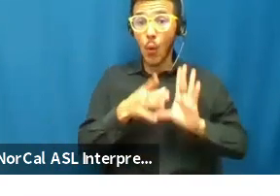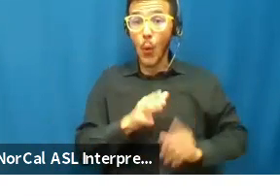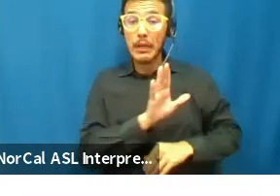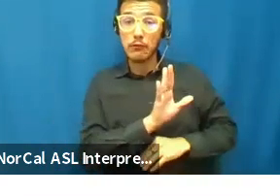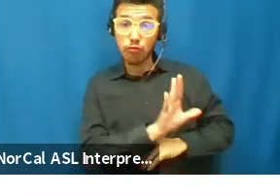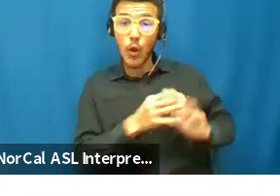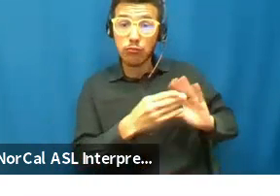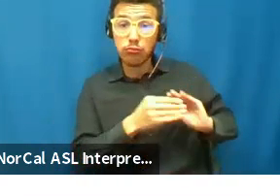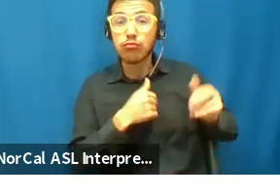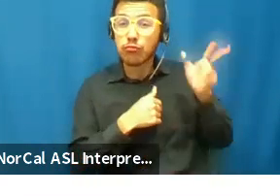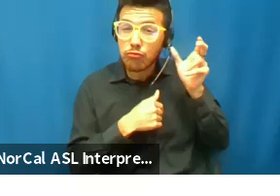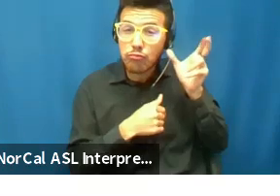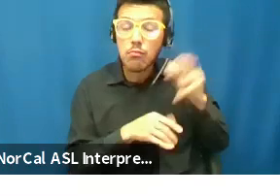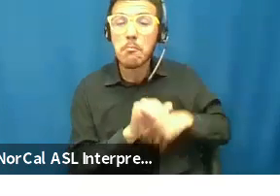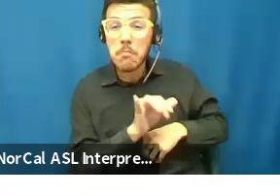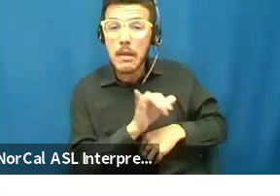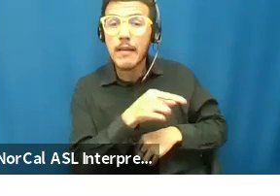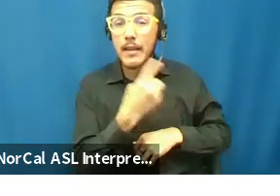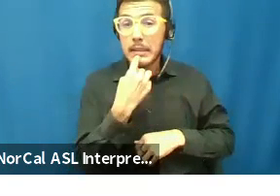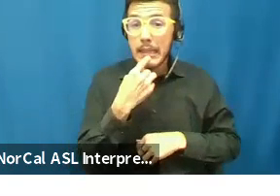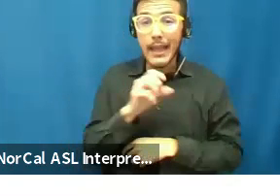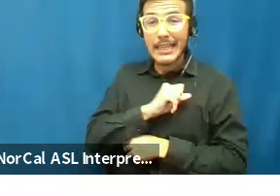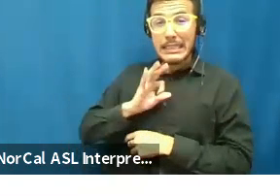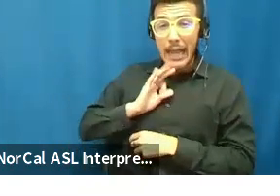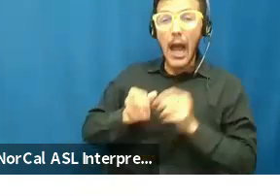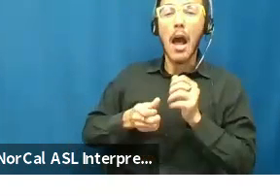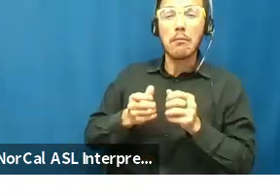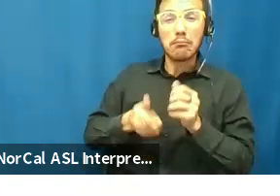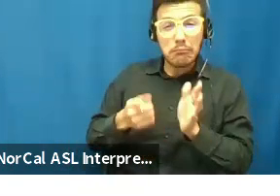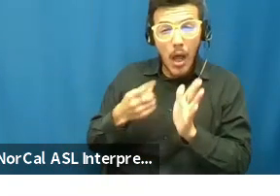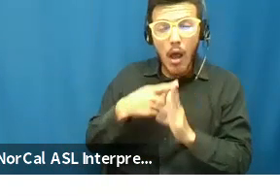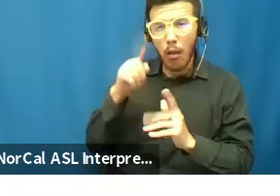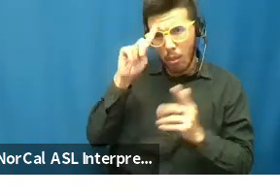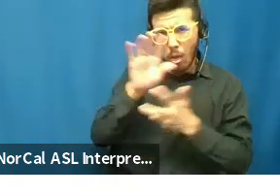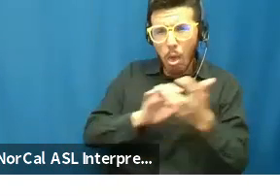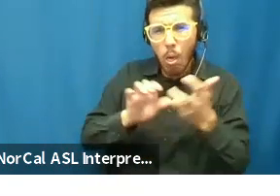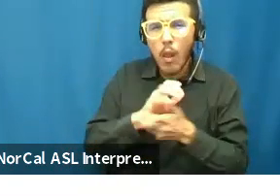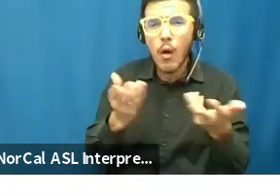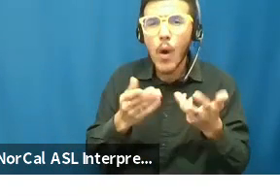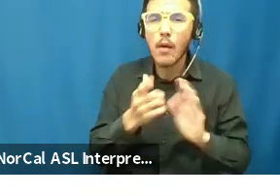a lot of confusion at times about what was legal and what was appropriate and confusion